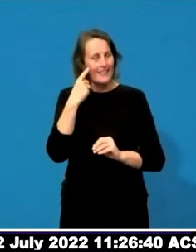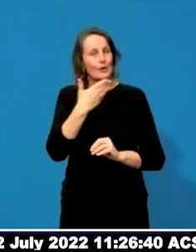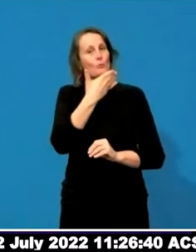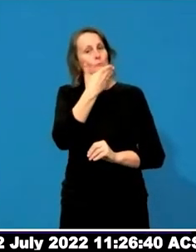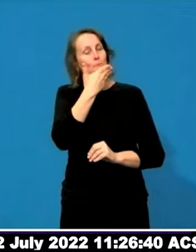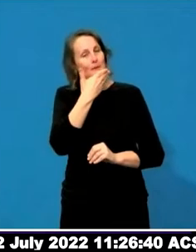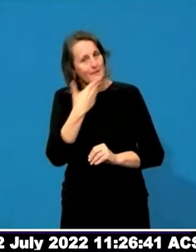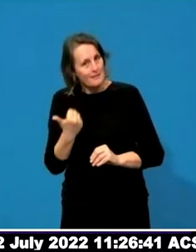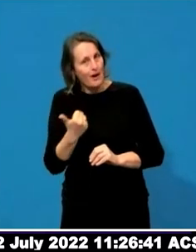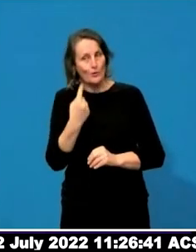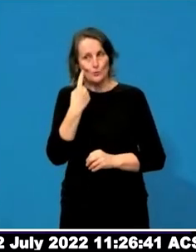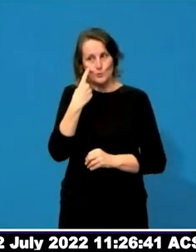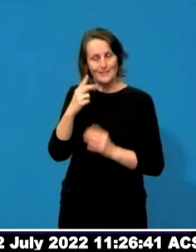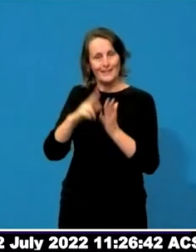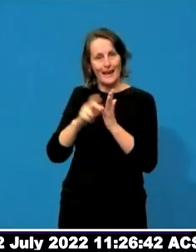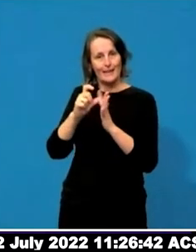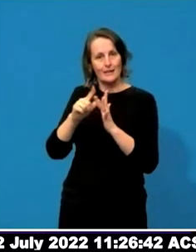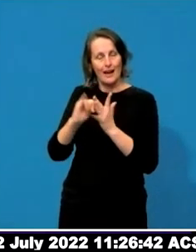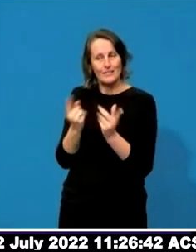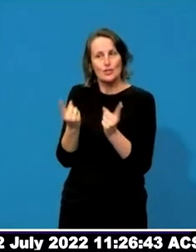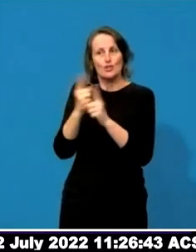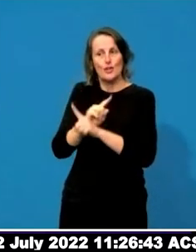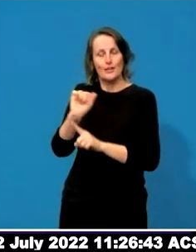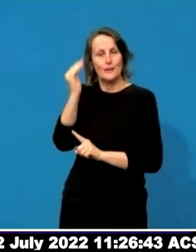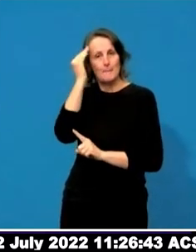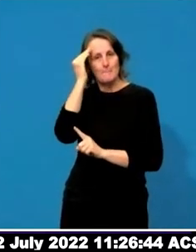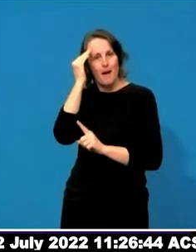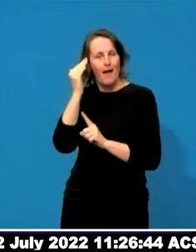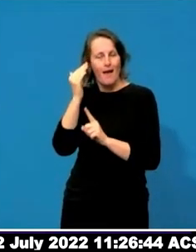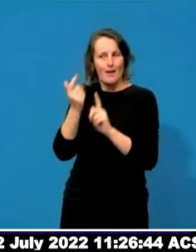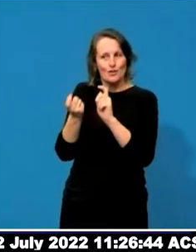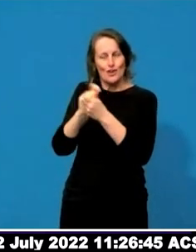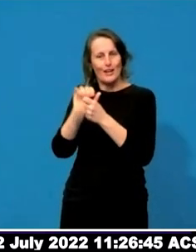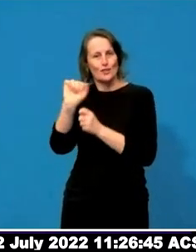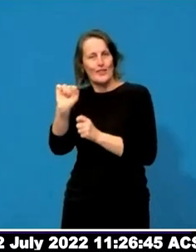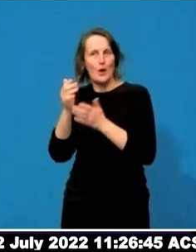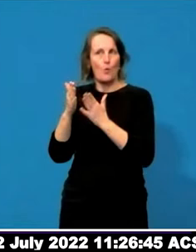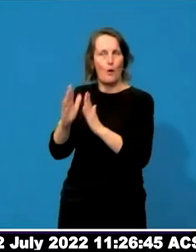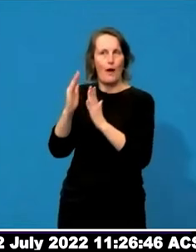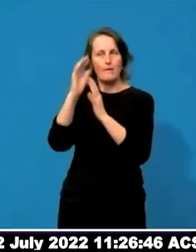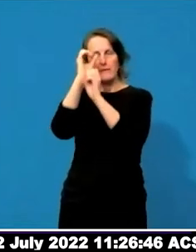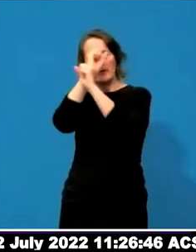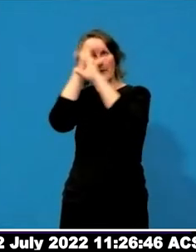within NDIS where that is viewed as reasonable and necessary